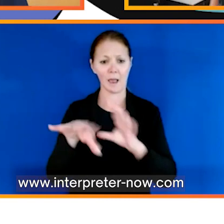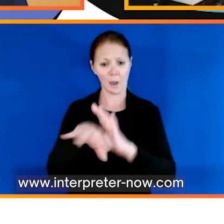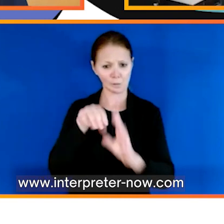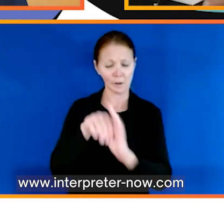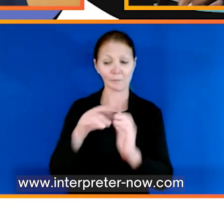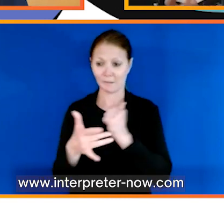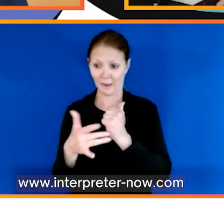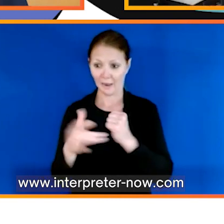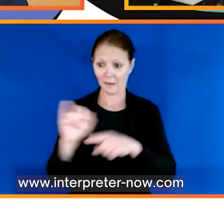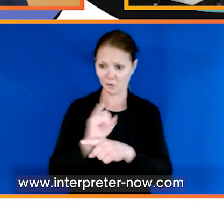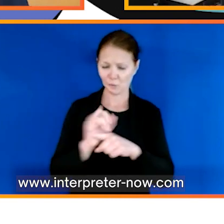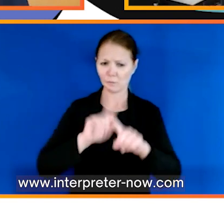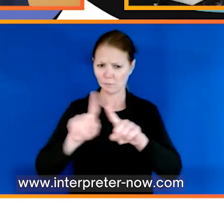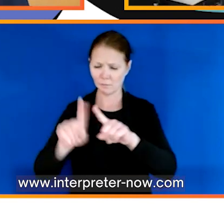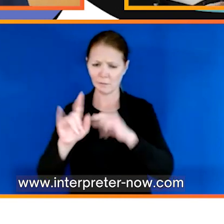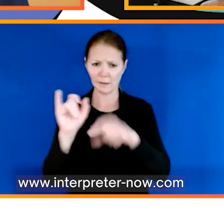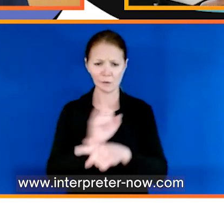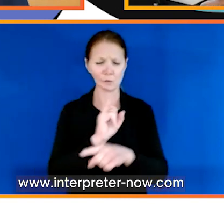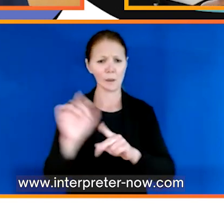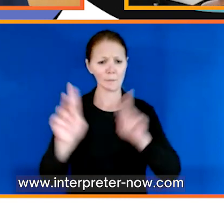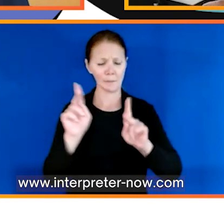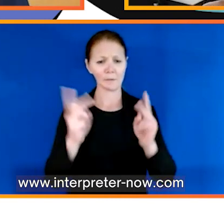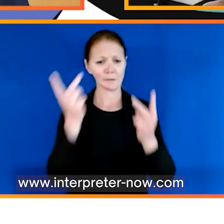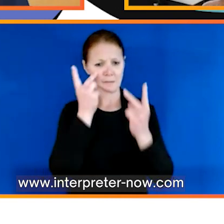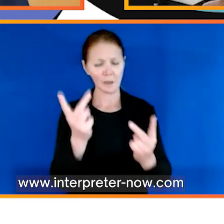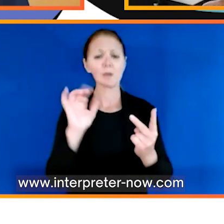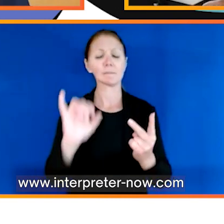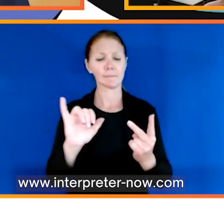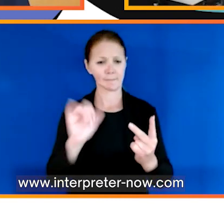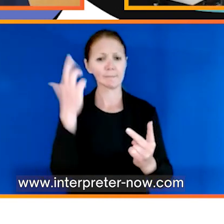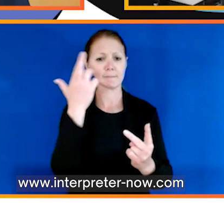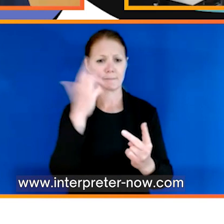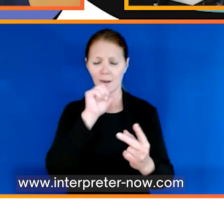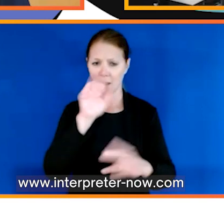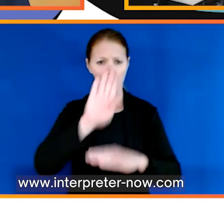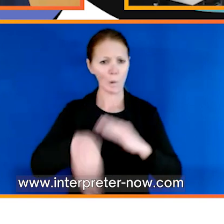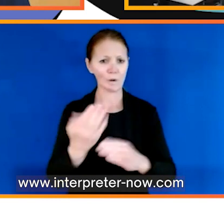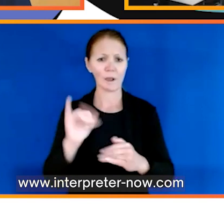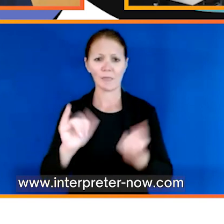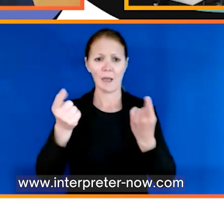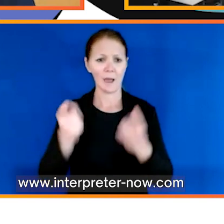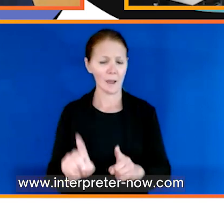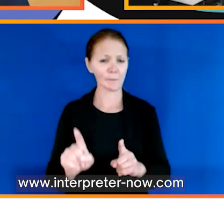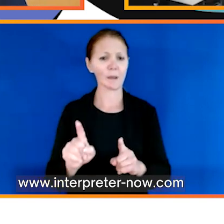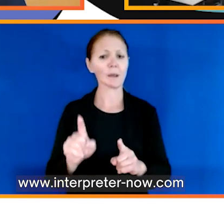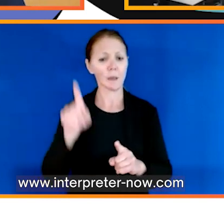tech industry and all the industries, people see that it doesn't happen overnight, and